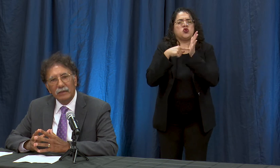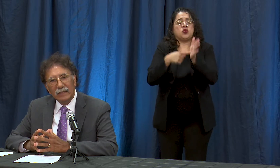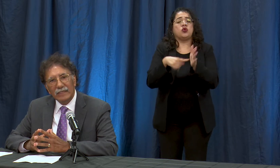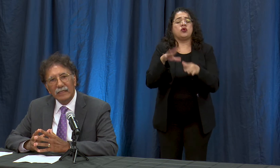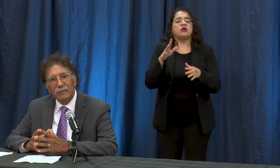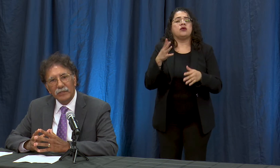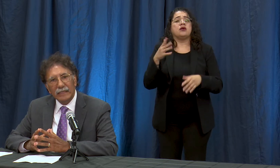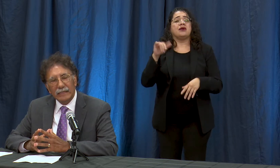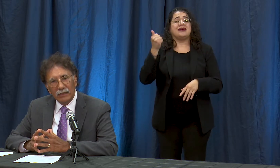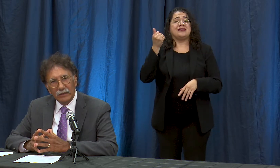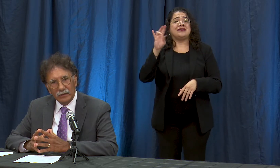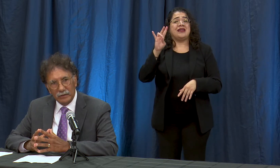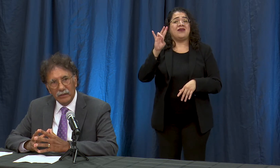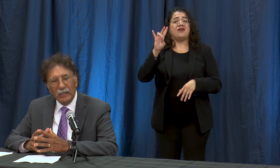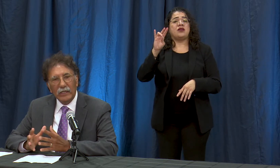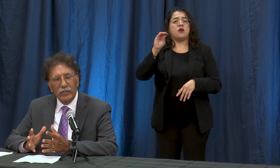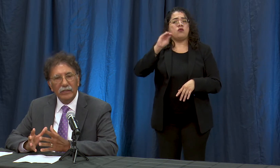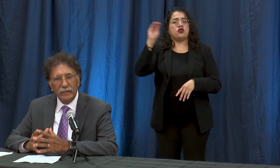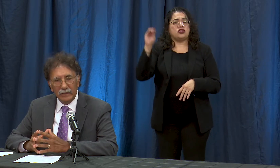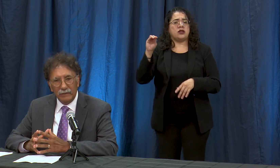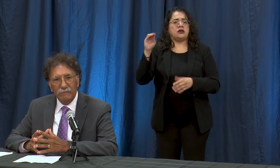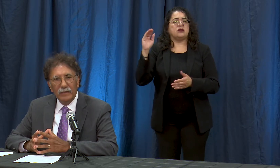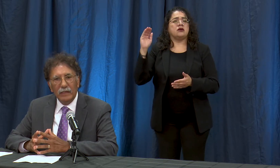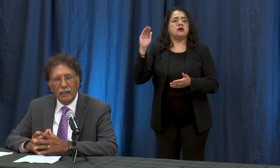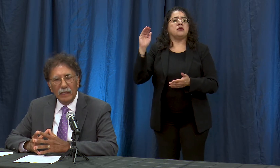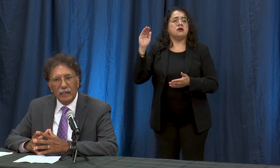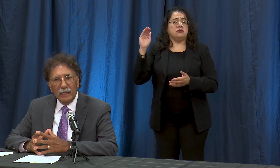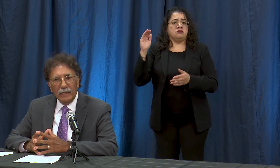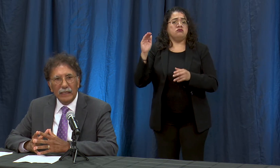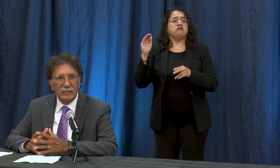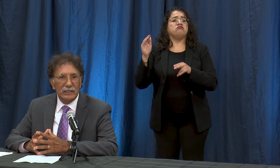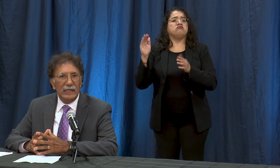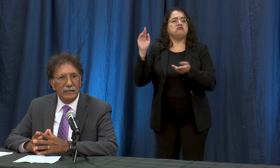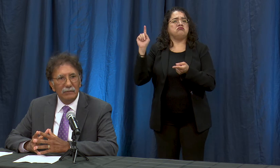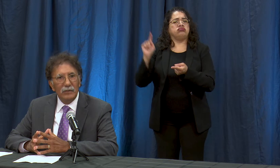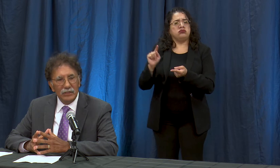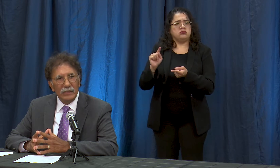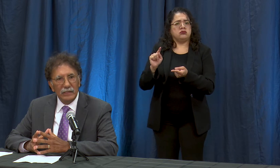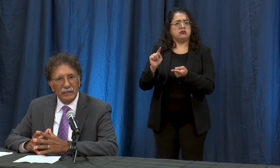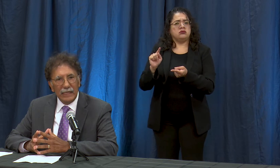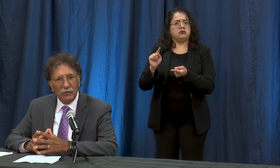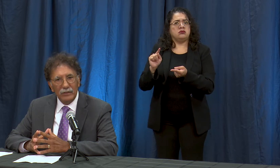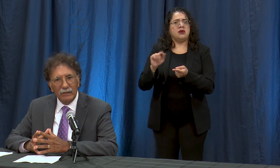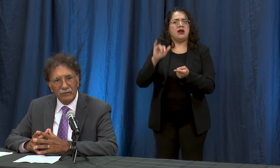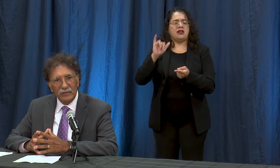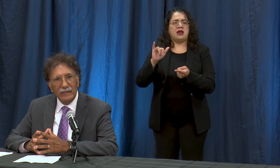17% downturn year to year and that's a double-digit downturn that we've seen